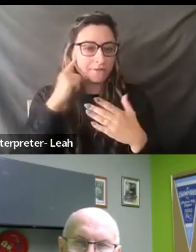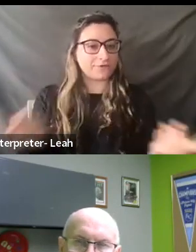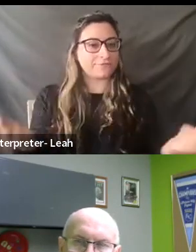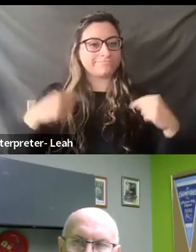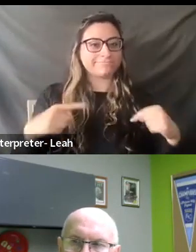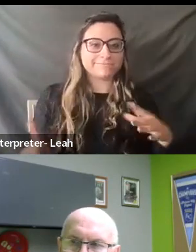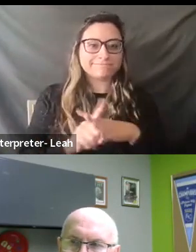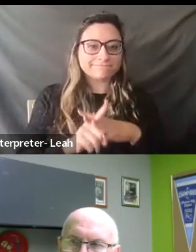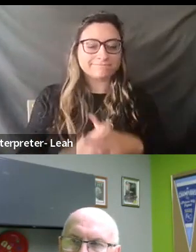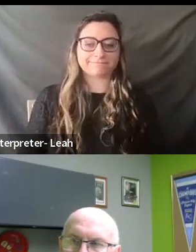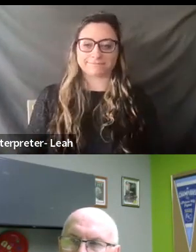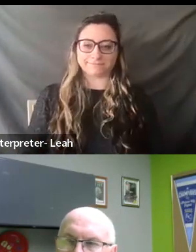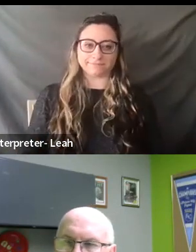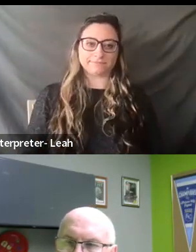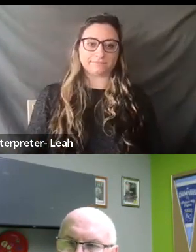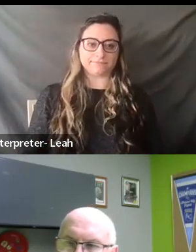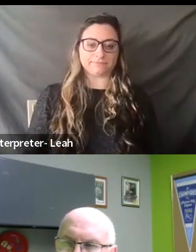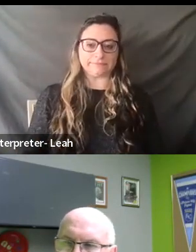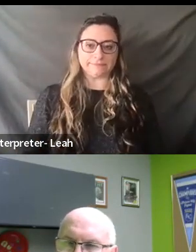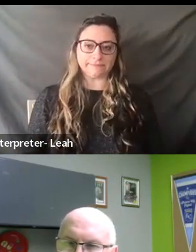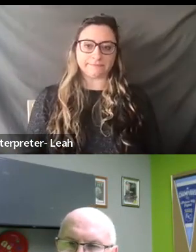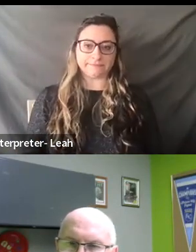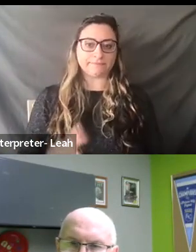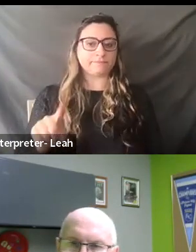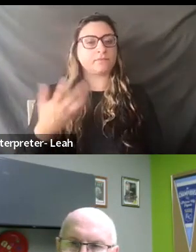Thanks, everyone.